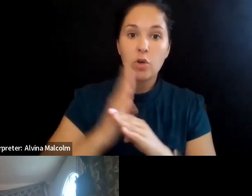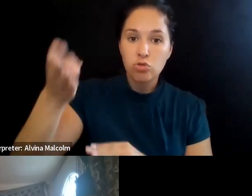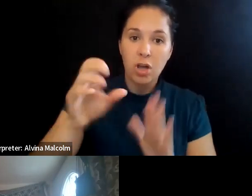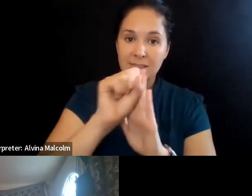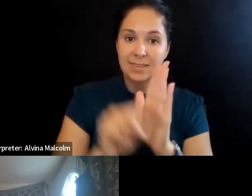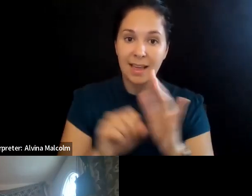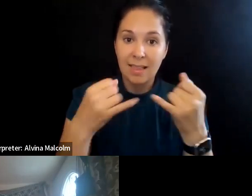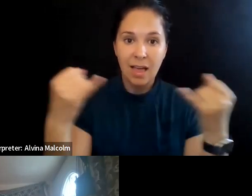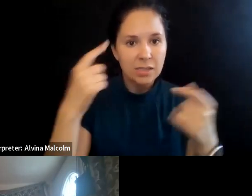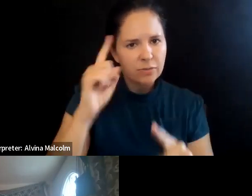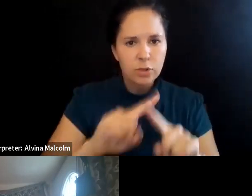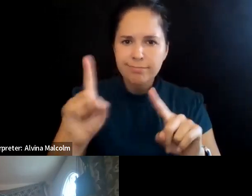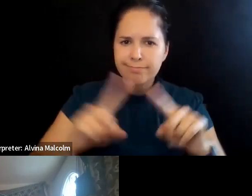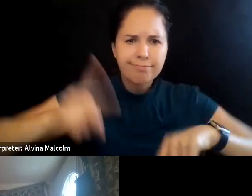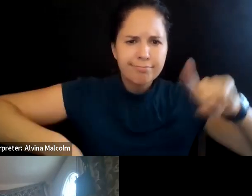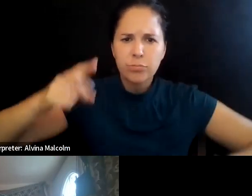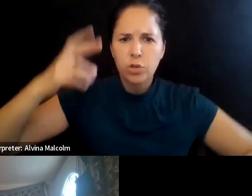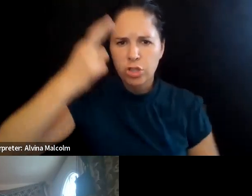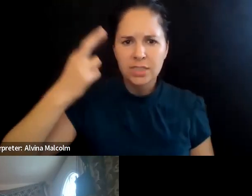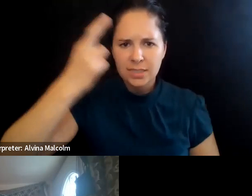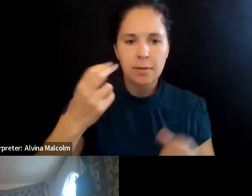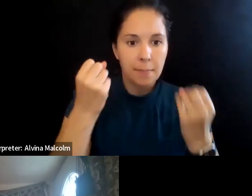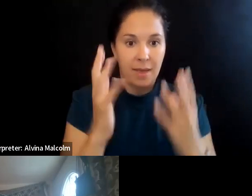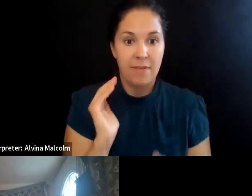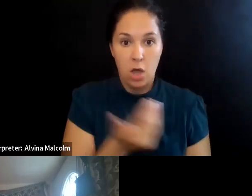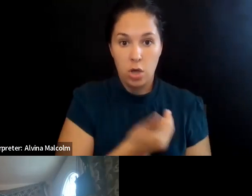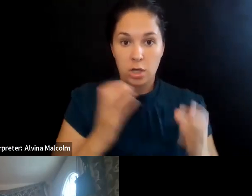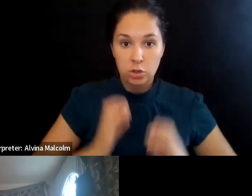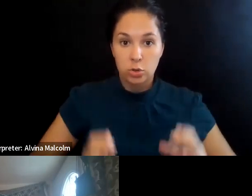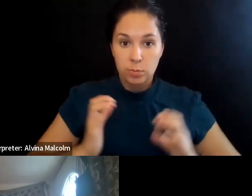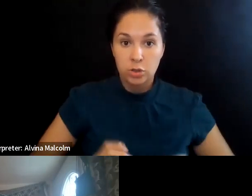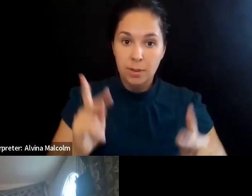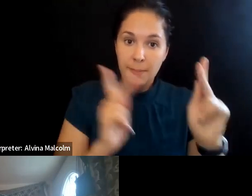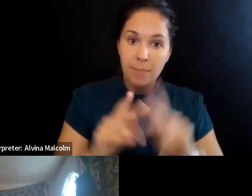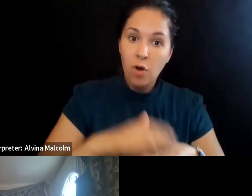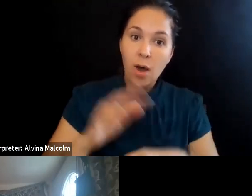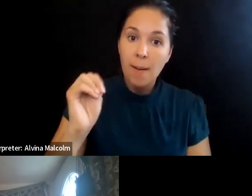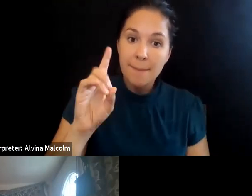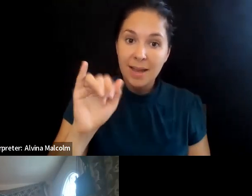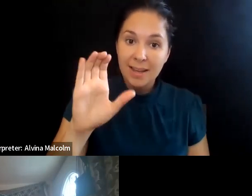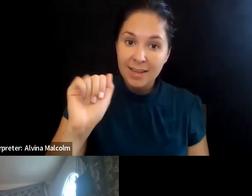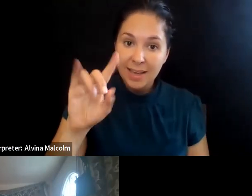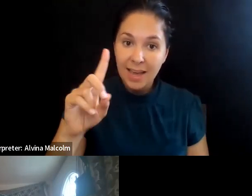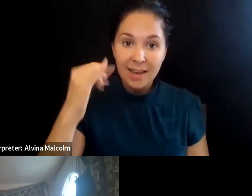with disabilities and older adults. In disasters, many people also have to evacuate across state lines for an